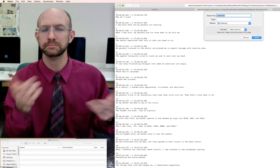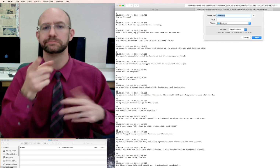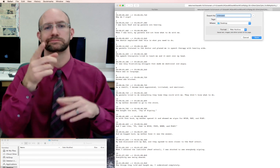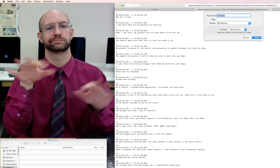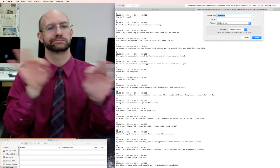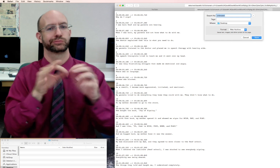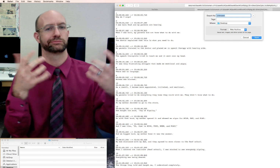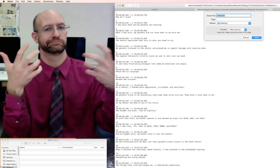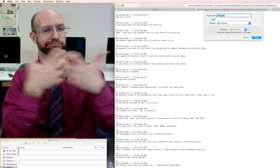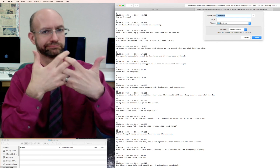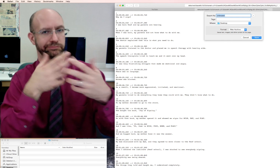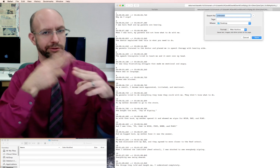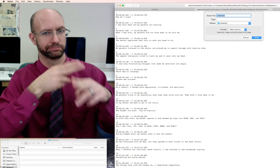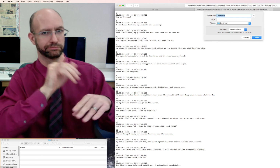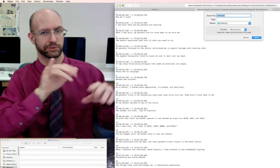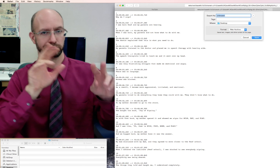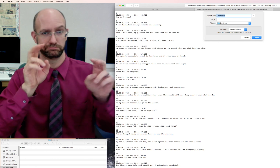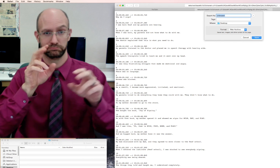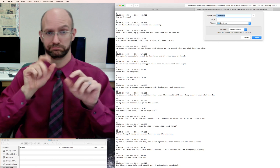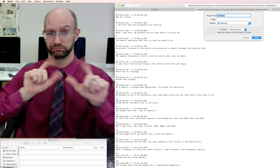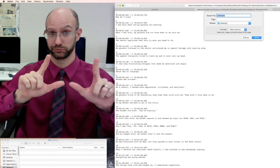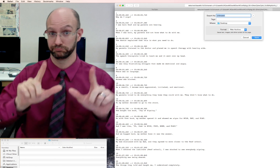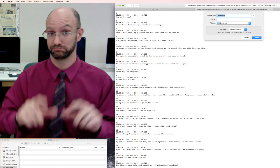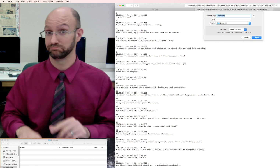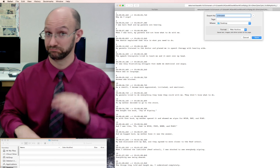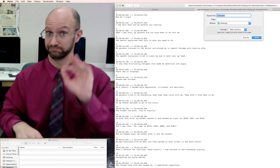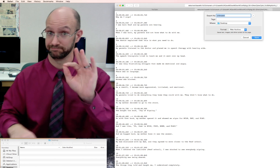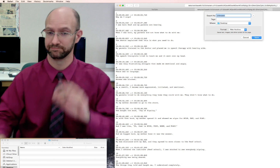So it is important to name it to match the video, alright?